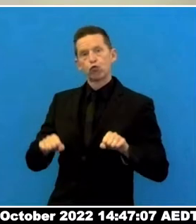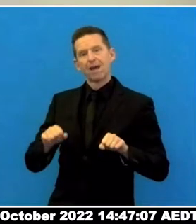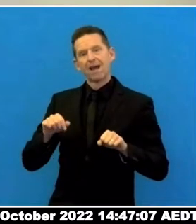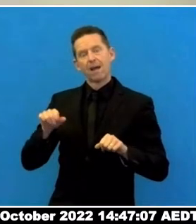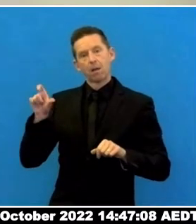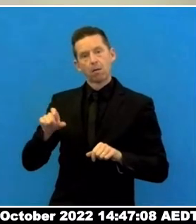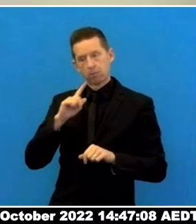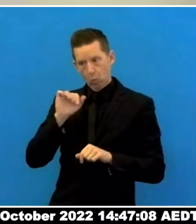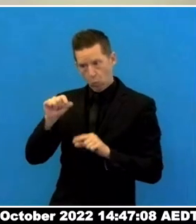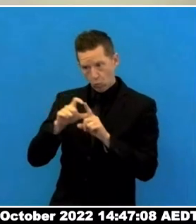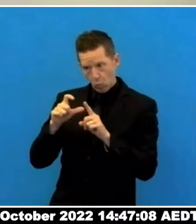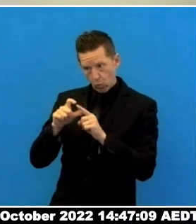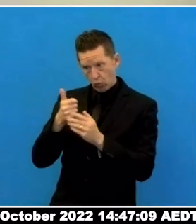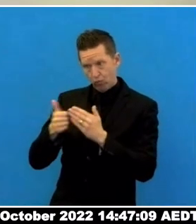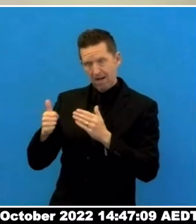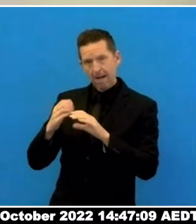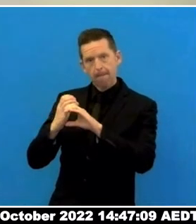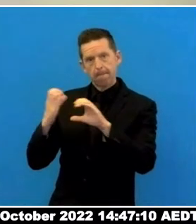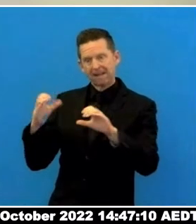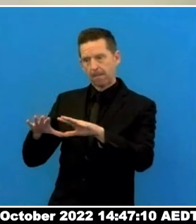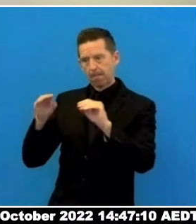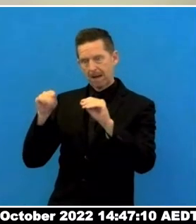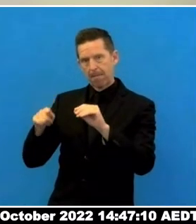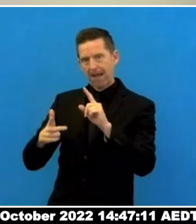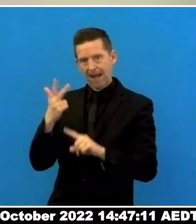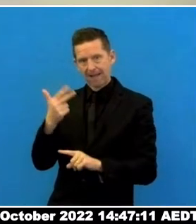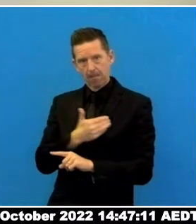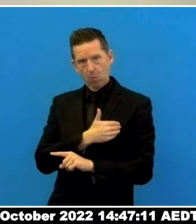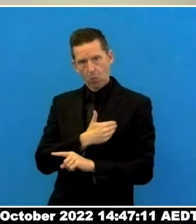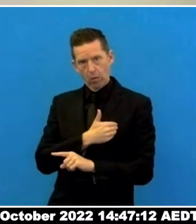at 8 o'clock in the morning. What time does she normally home?